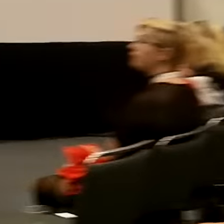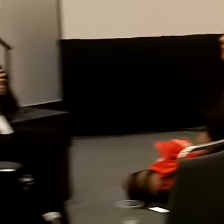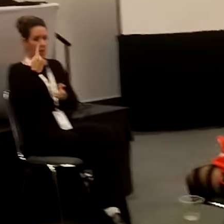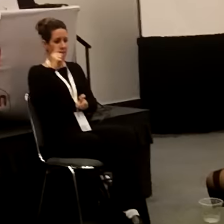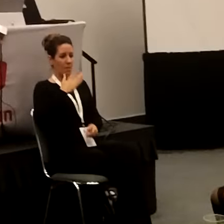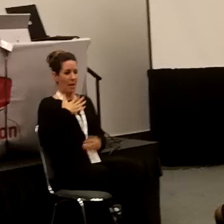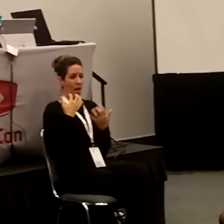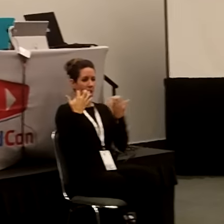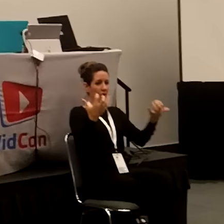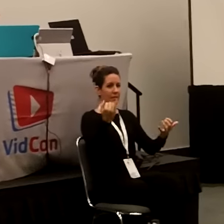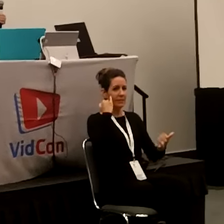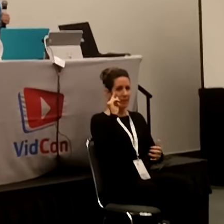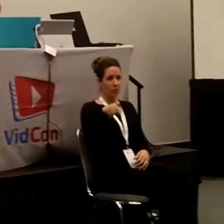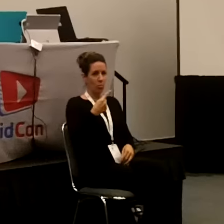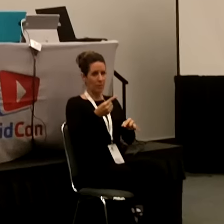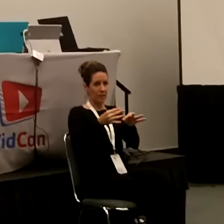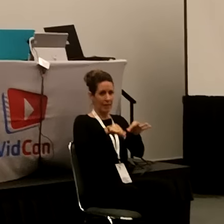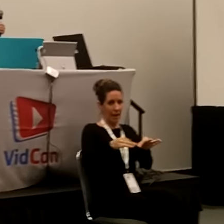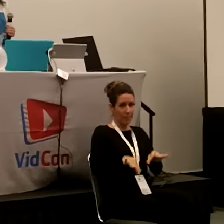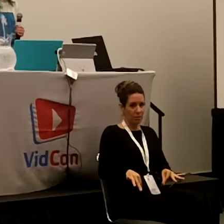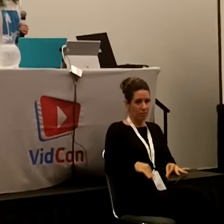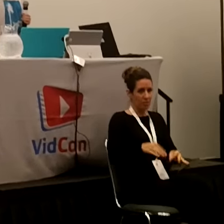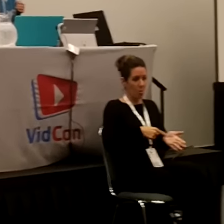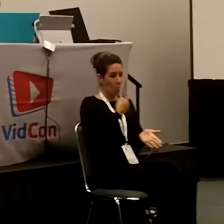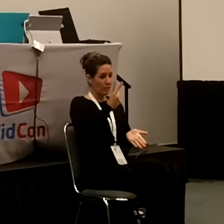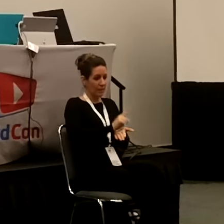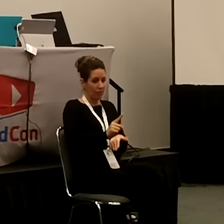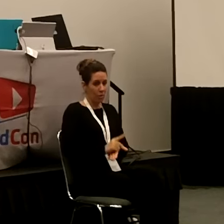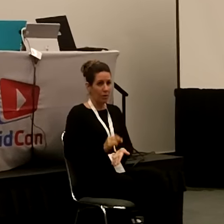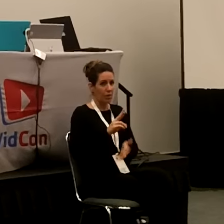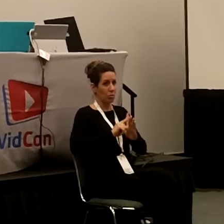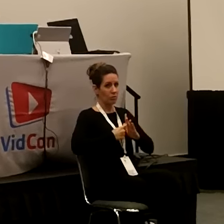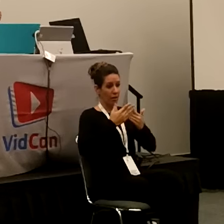I'm only able to caption one a week, or just start now forward and do 'em all captioned?